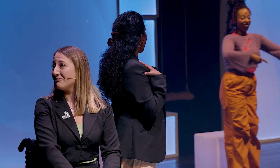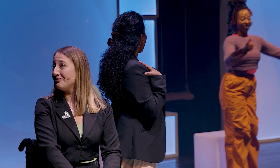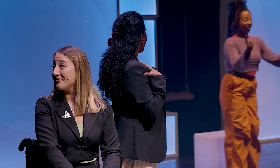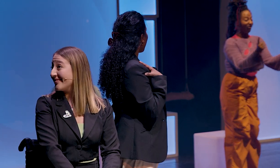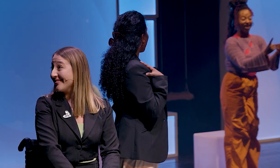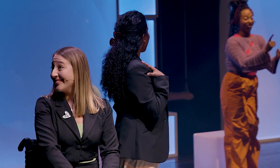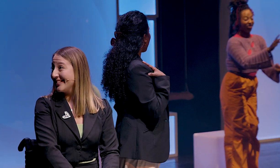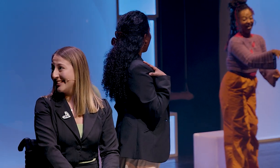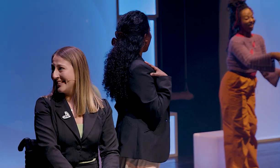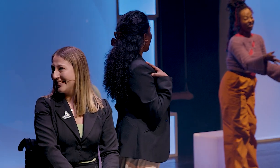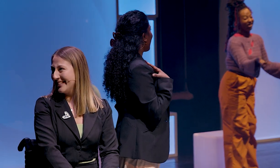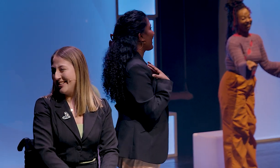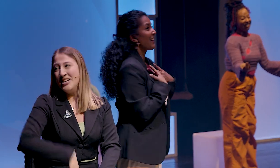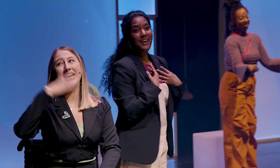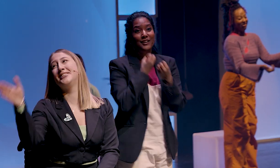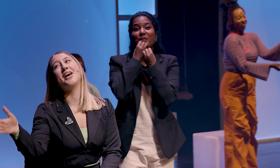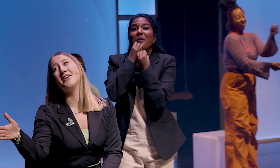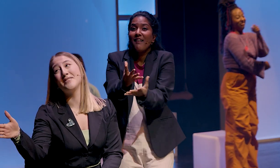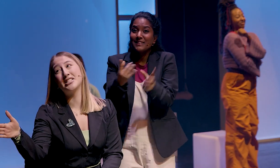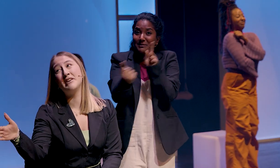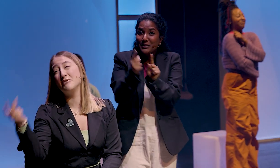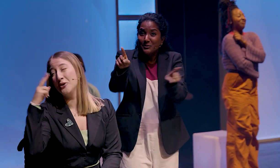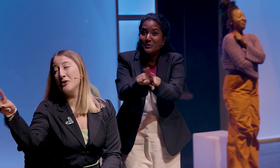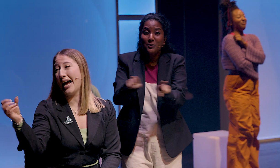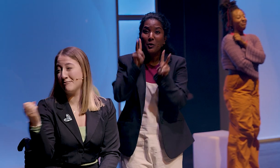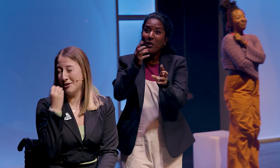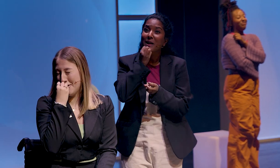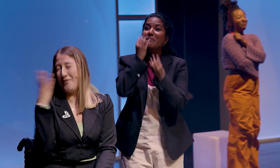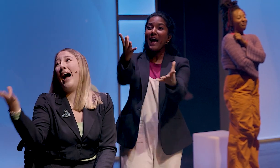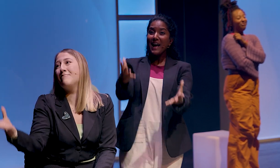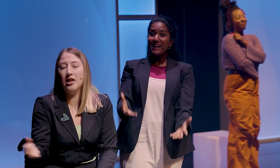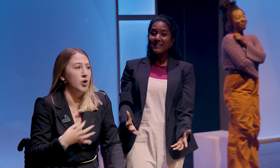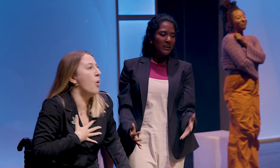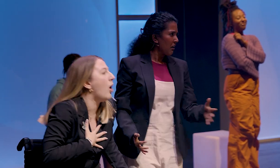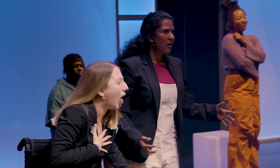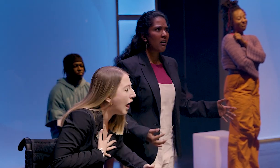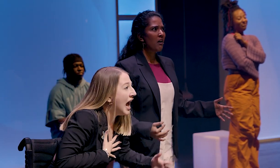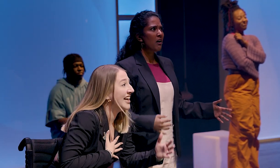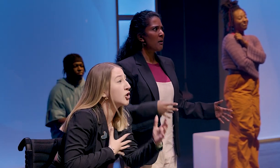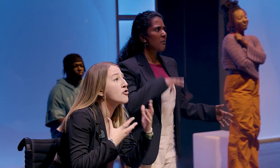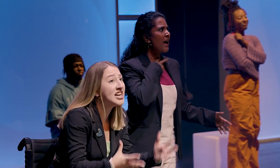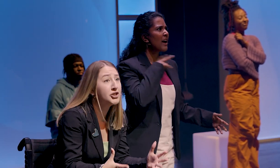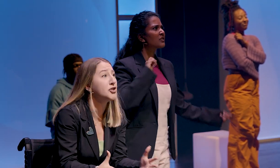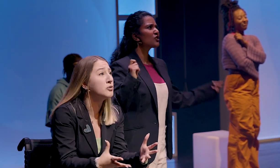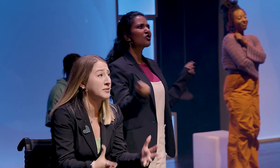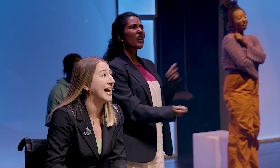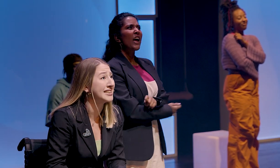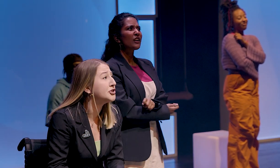It's so lovely to meet you too, you look absolutely fabulous. [SHE RETCHES ]